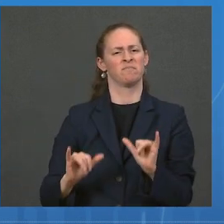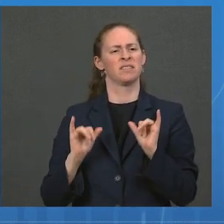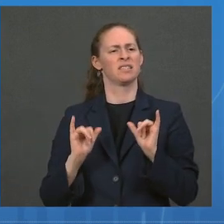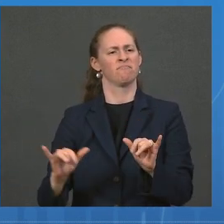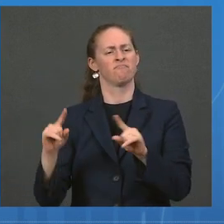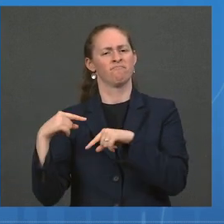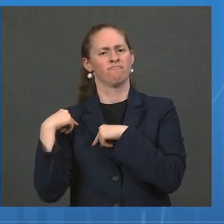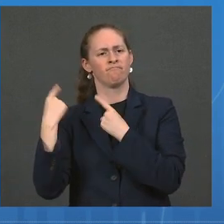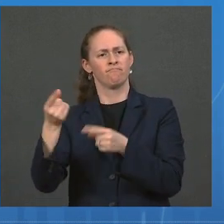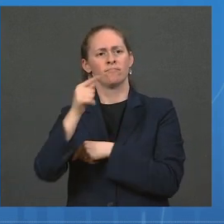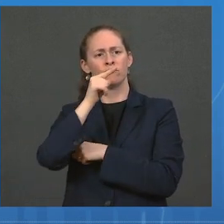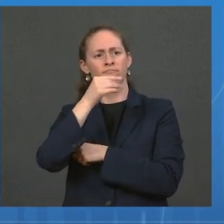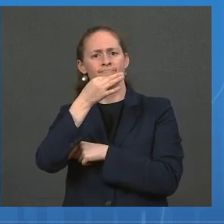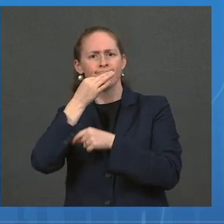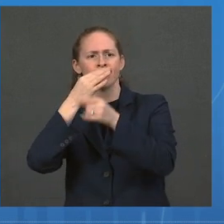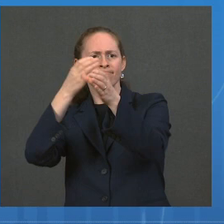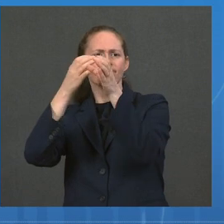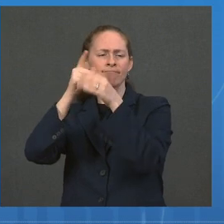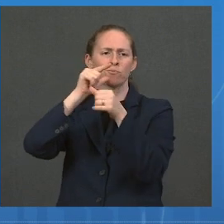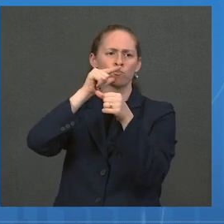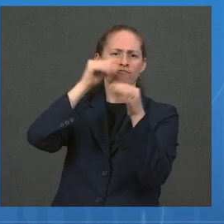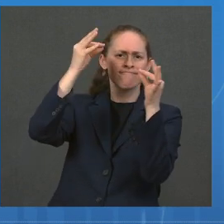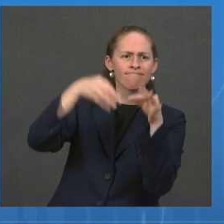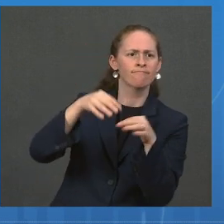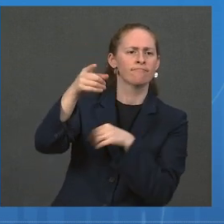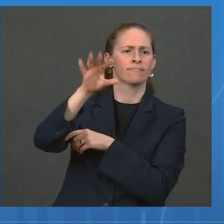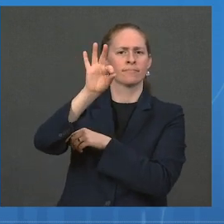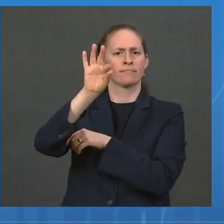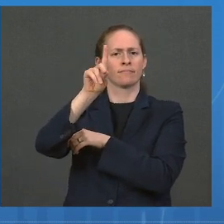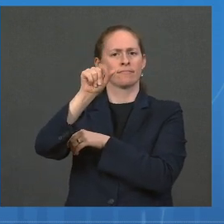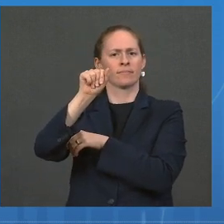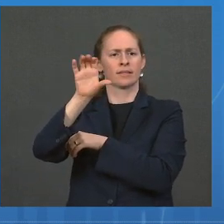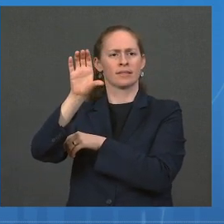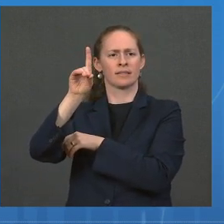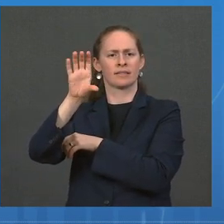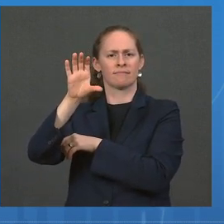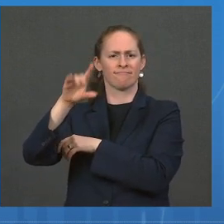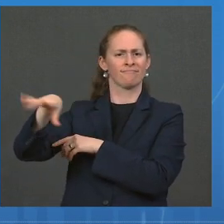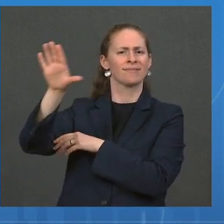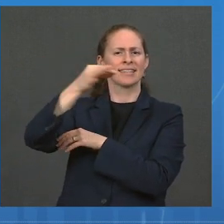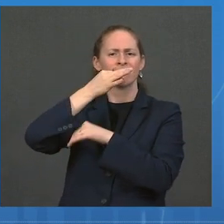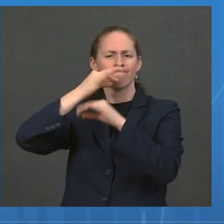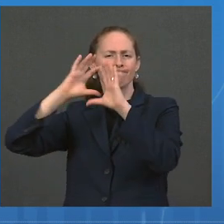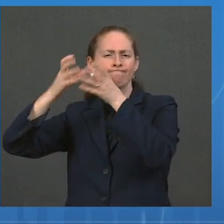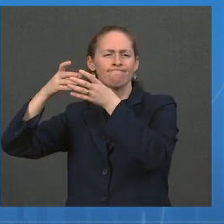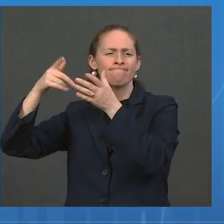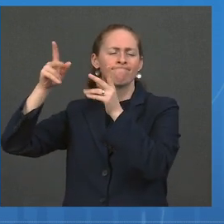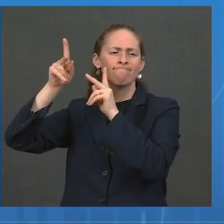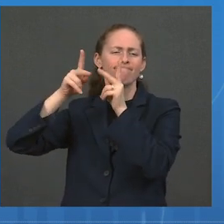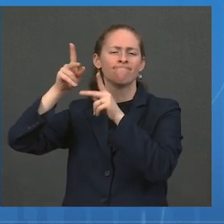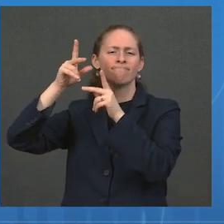authority of the FDA and the CDC. That is a different process --